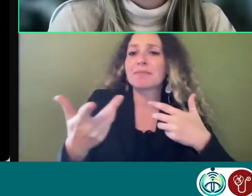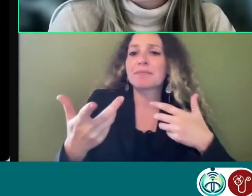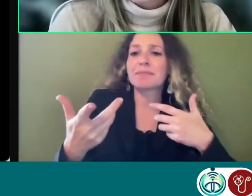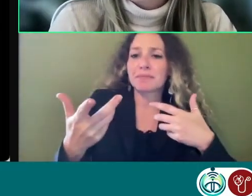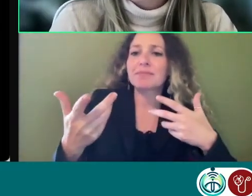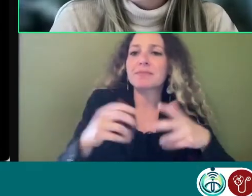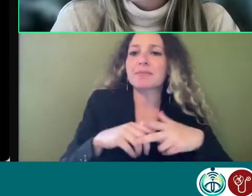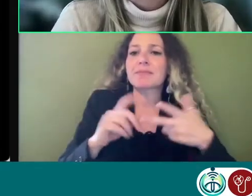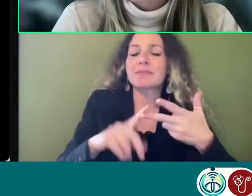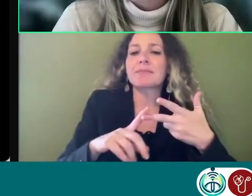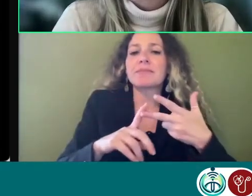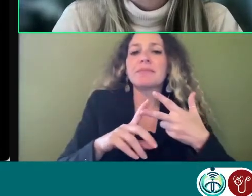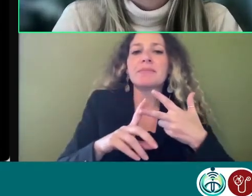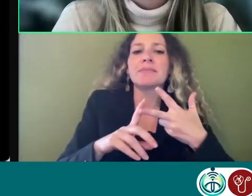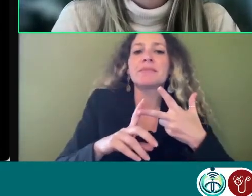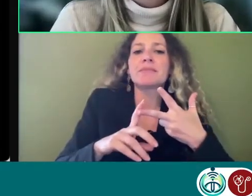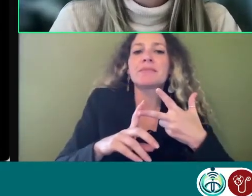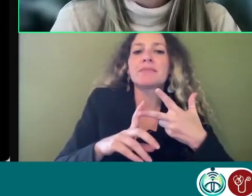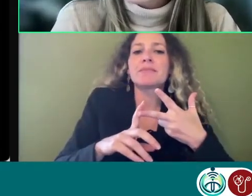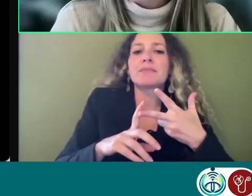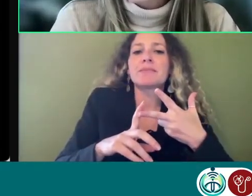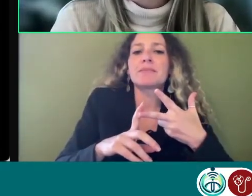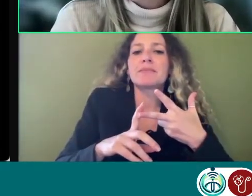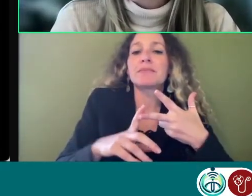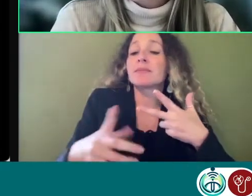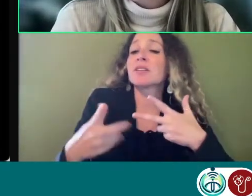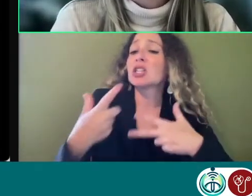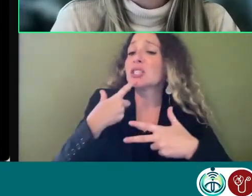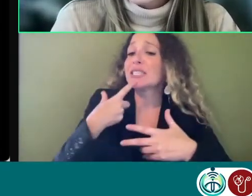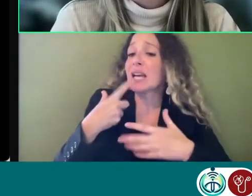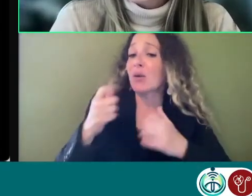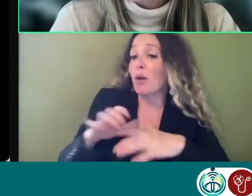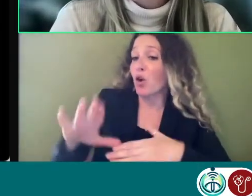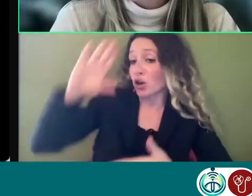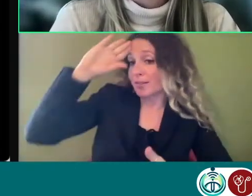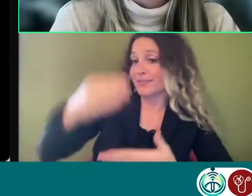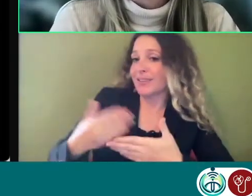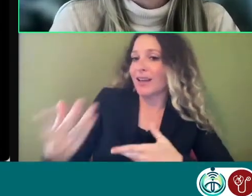in her conversation with her son and what it feels like, really to have sensory overload,